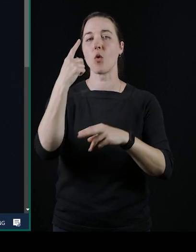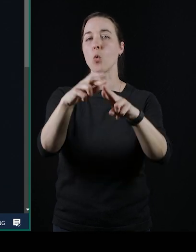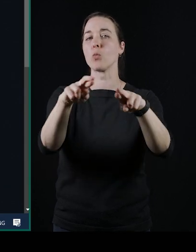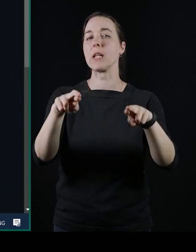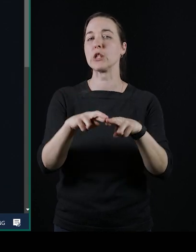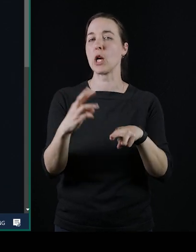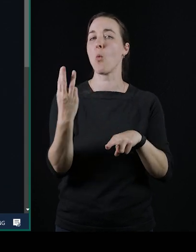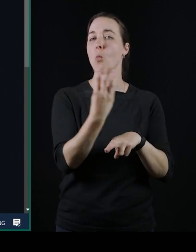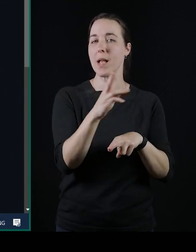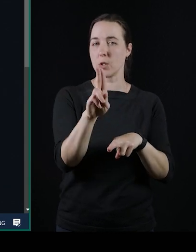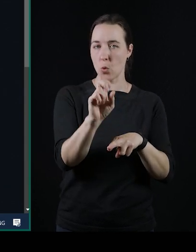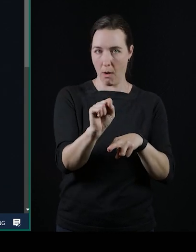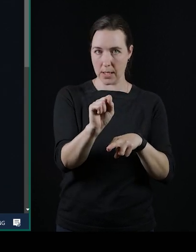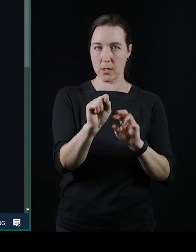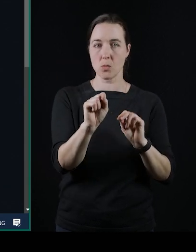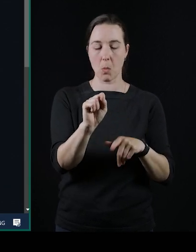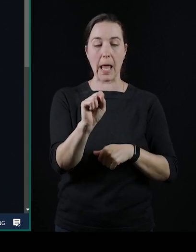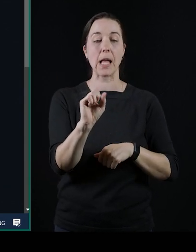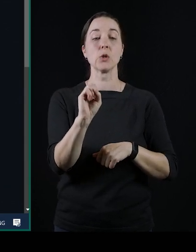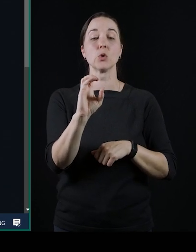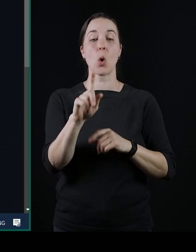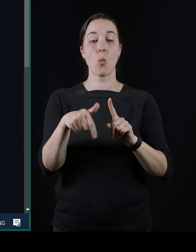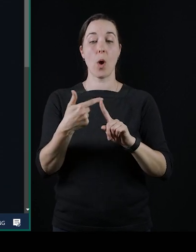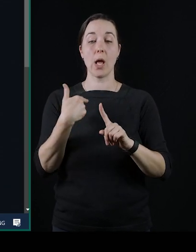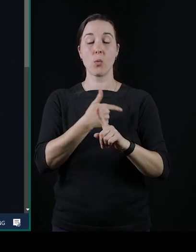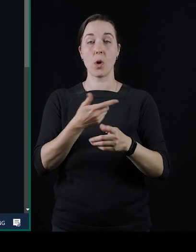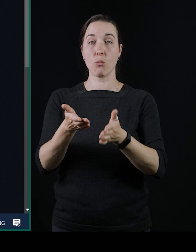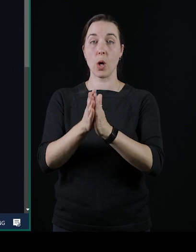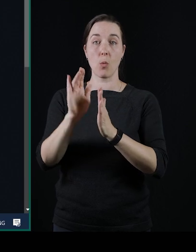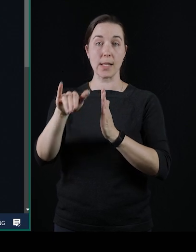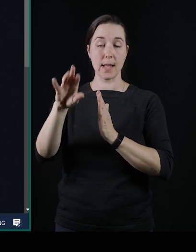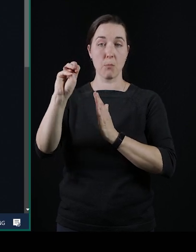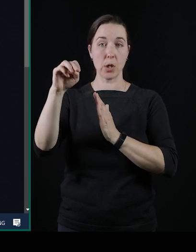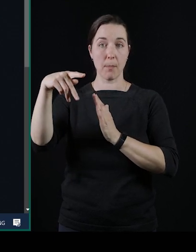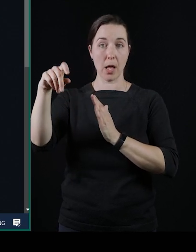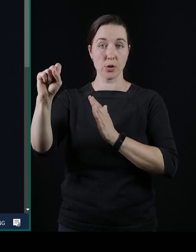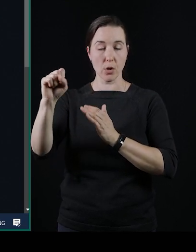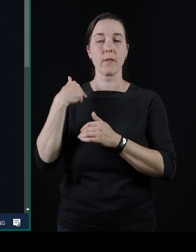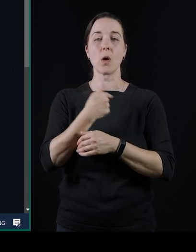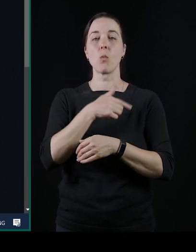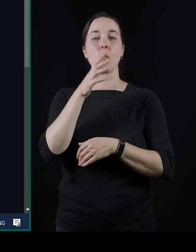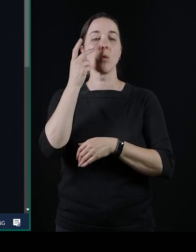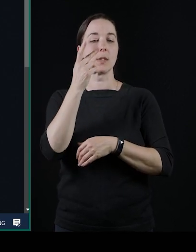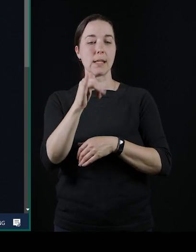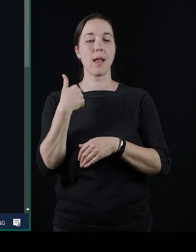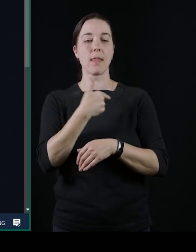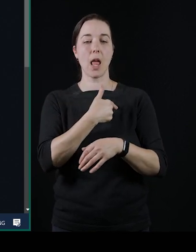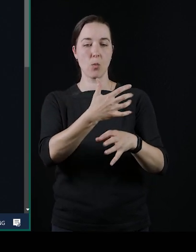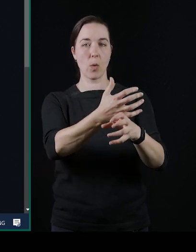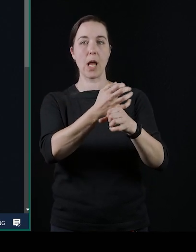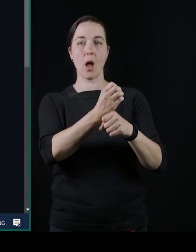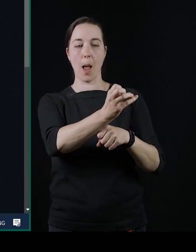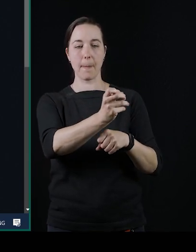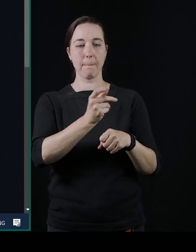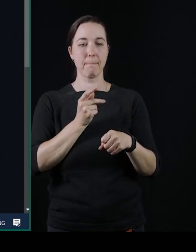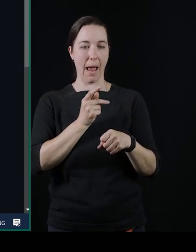So, as soon as we request the multiplayer server, we will see that we got back the test